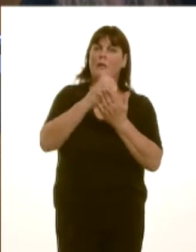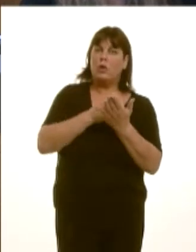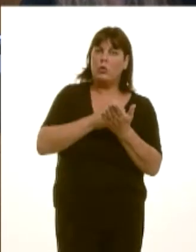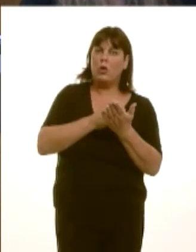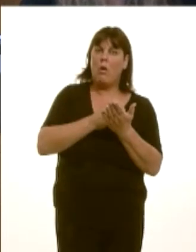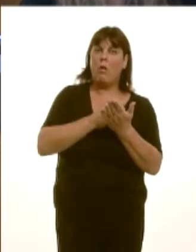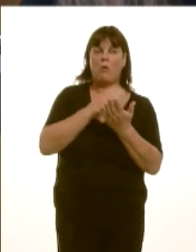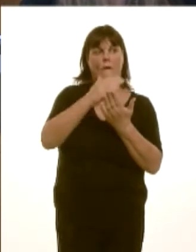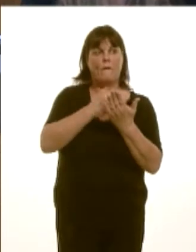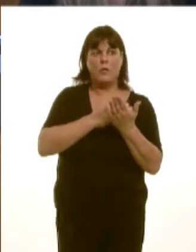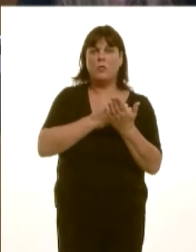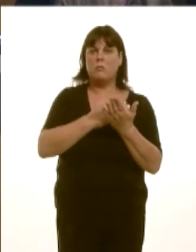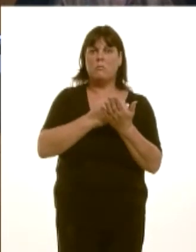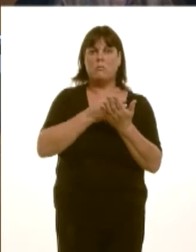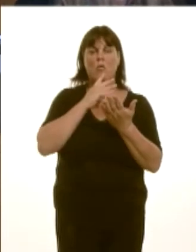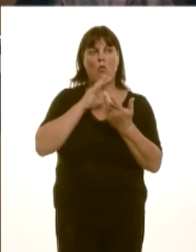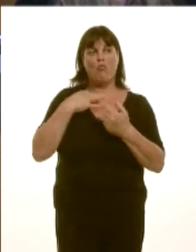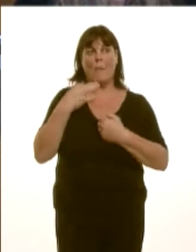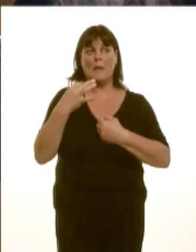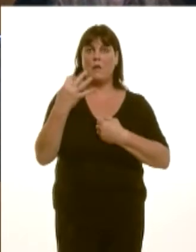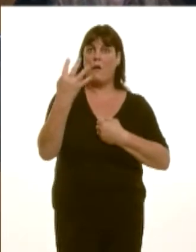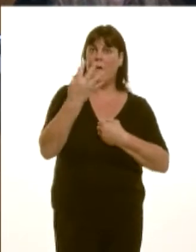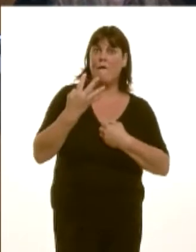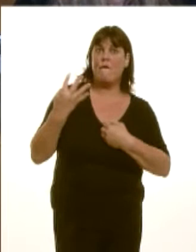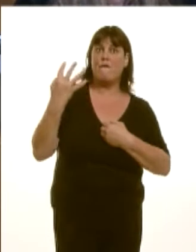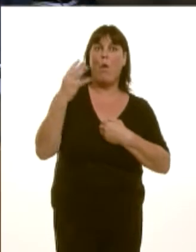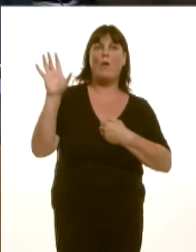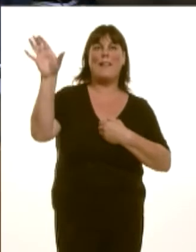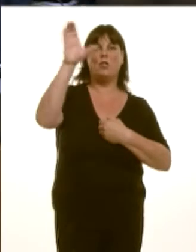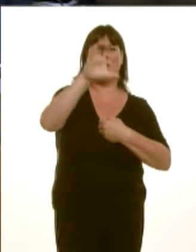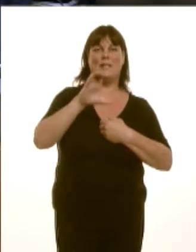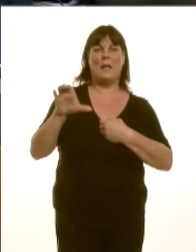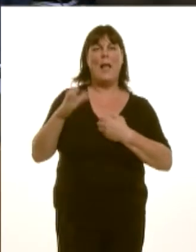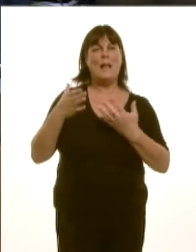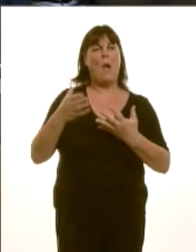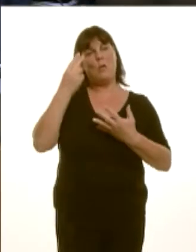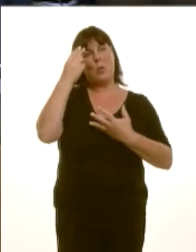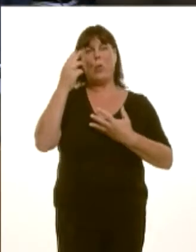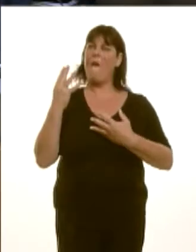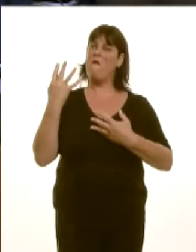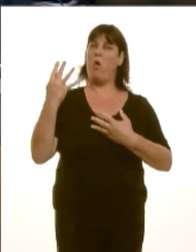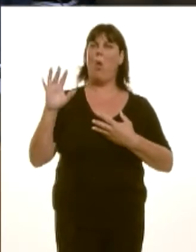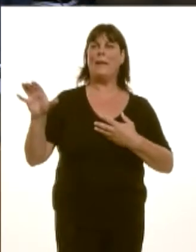representing all of our four nations. I have noticed that we now are four nations—a family of nations, as the terminology has